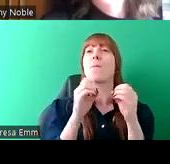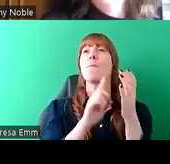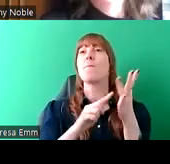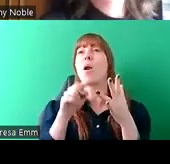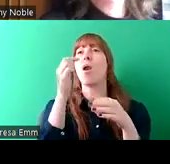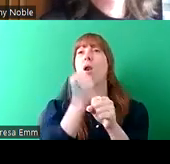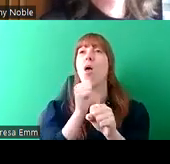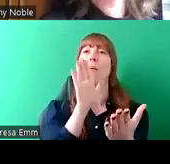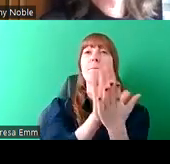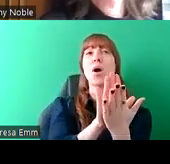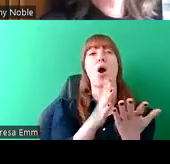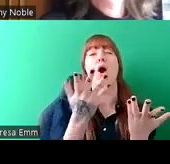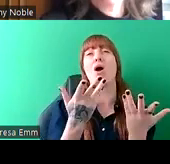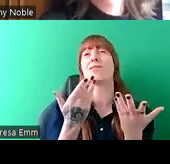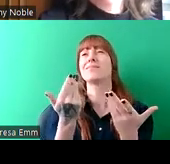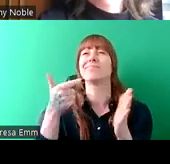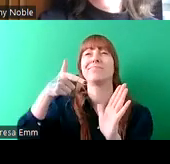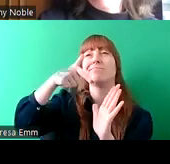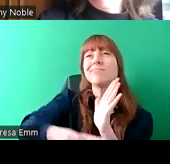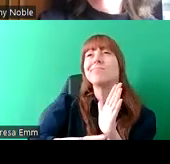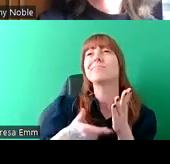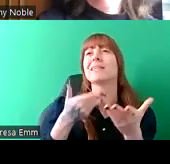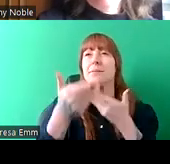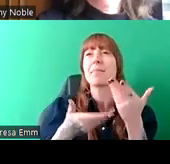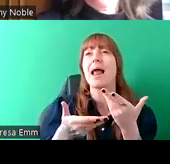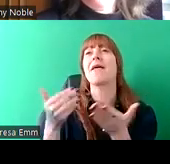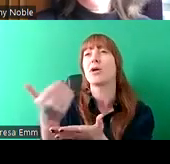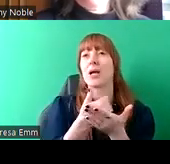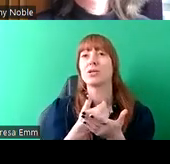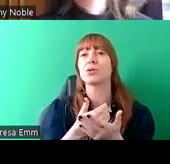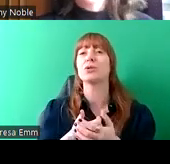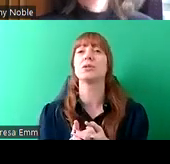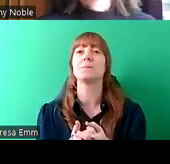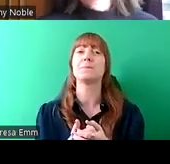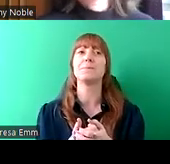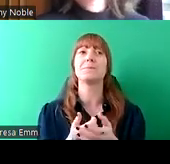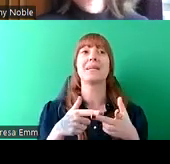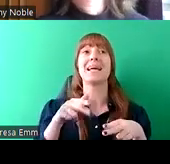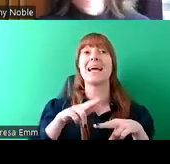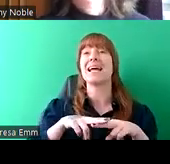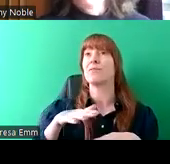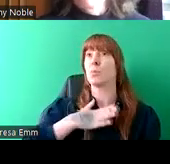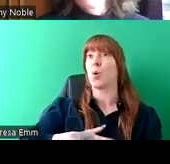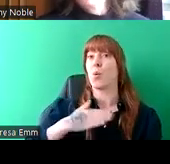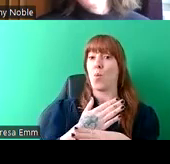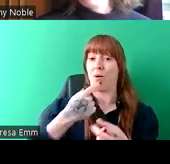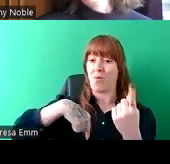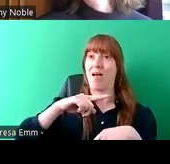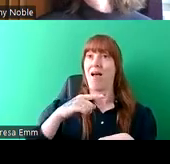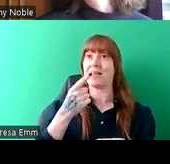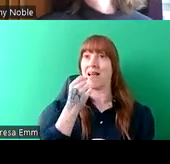to the collections. If you want to work with us, you will find a page how to get involved